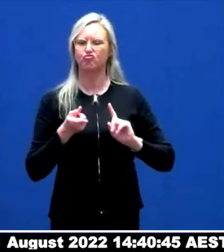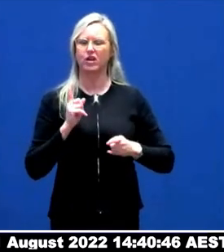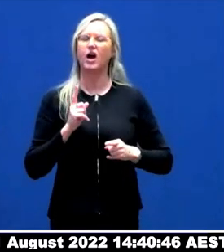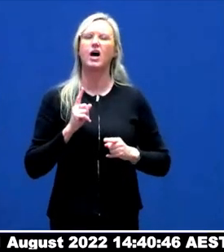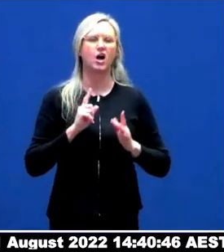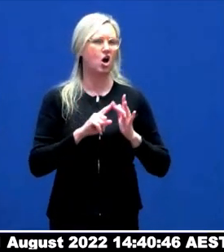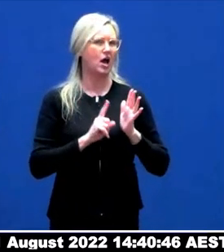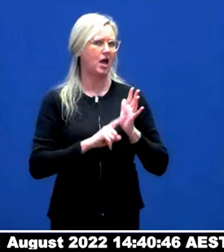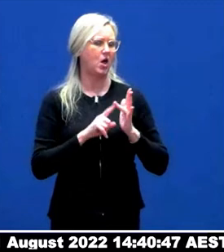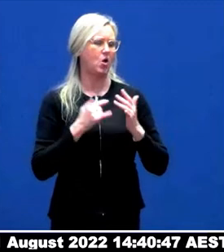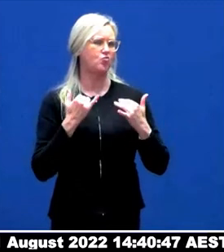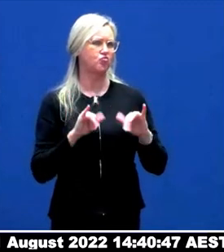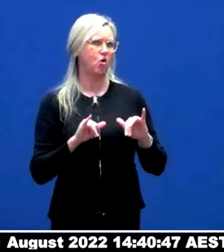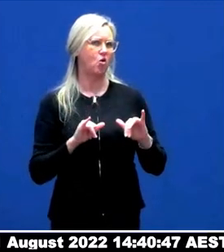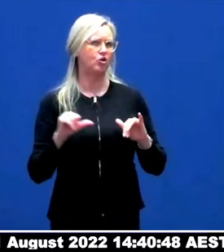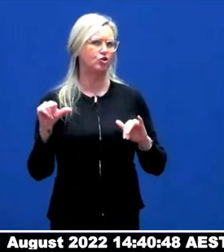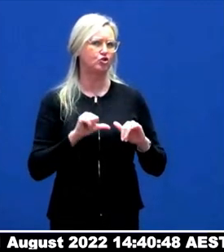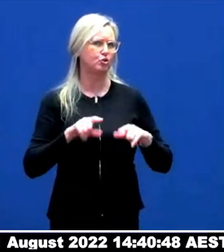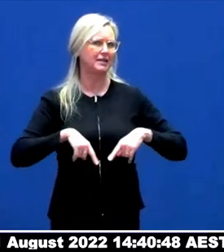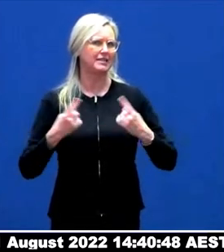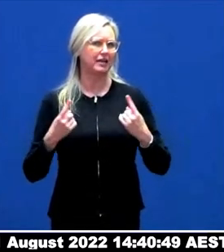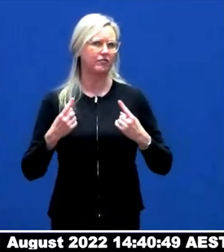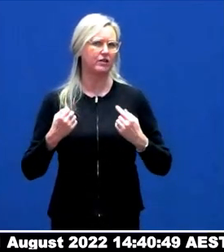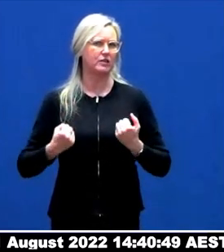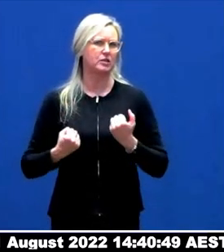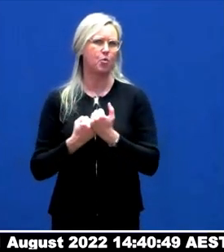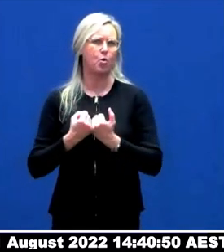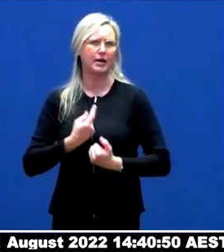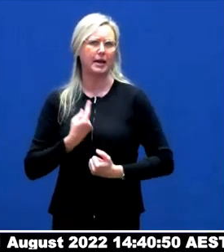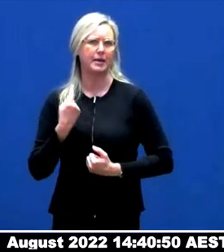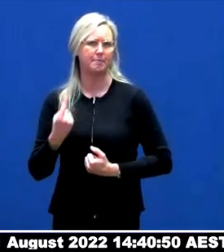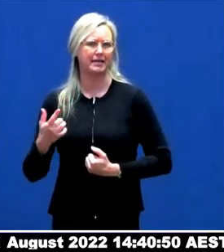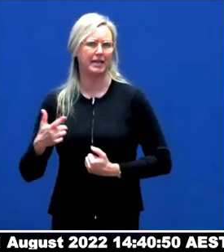in Supported Independent Living, maybe, for some capacity building? Yes. Possibly.